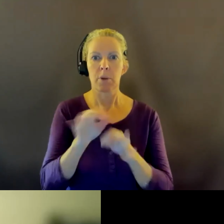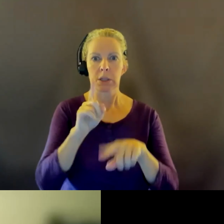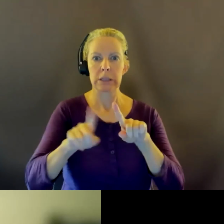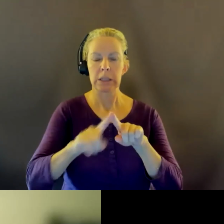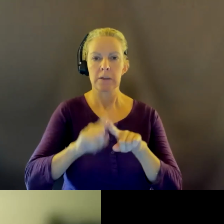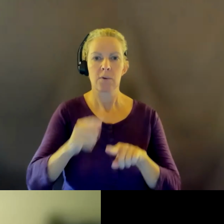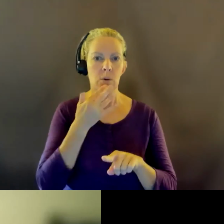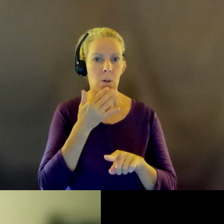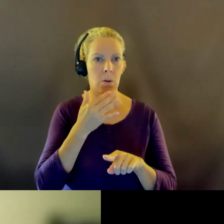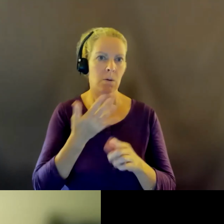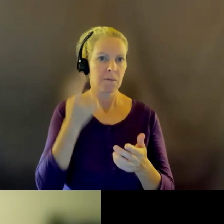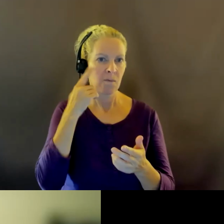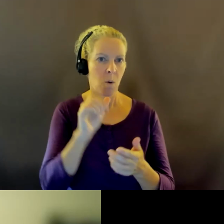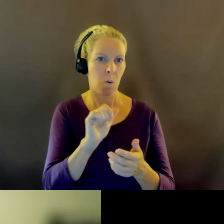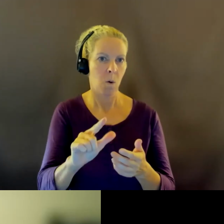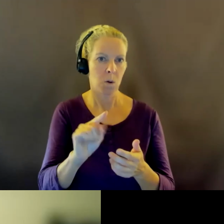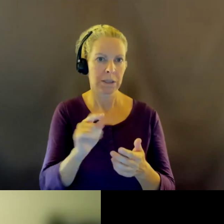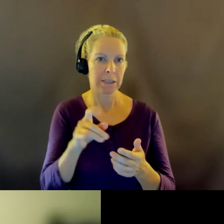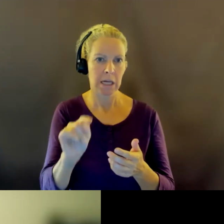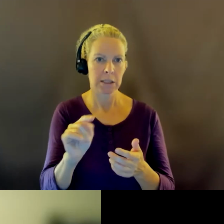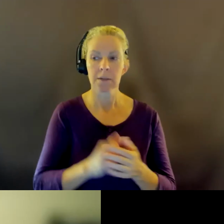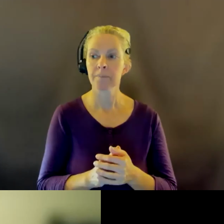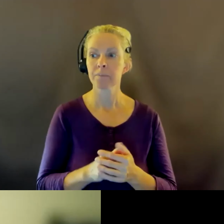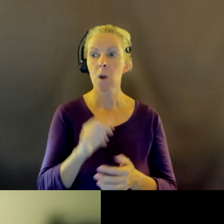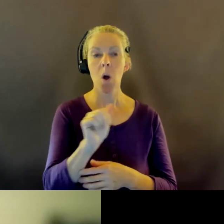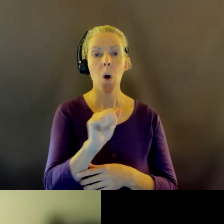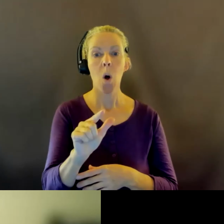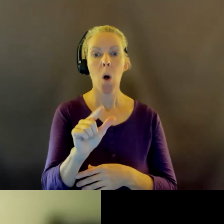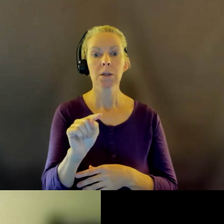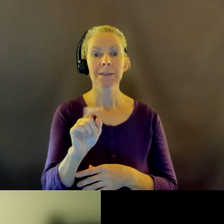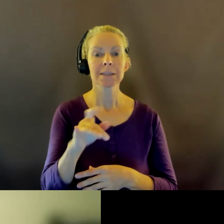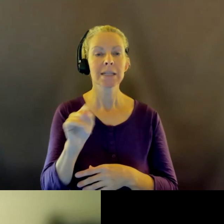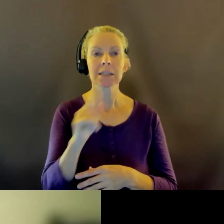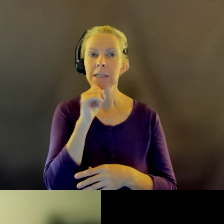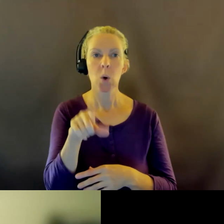Don't forget that your alt text is not just for blind people using screen readers but